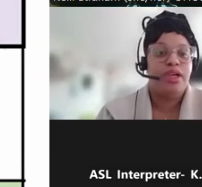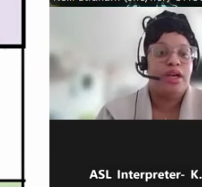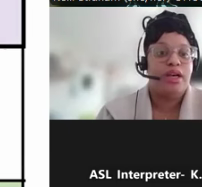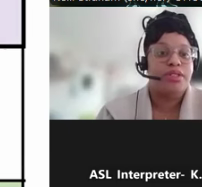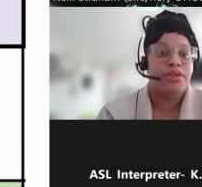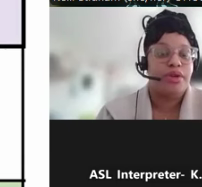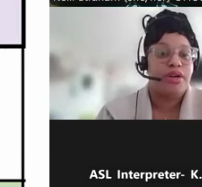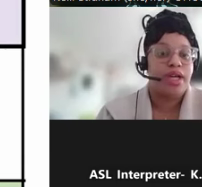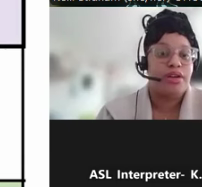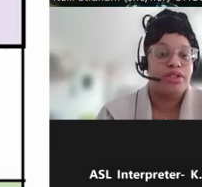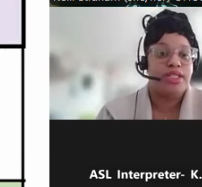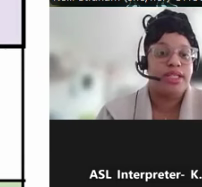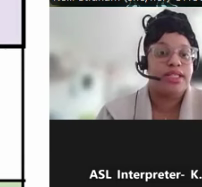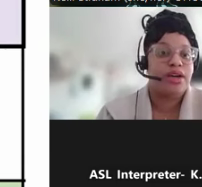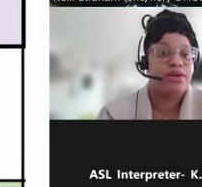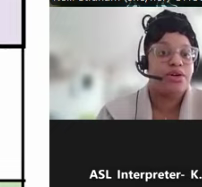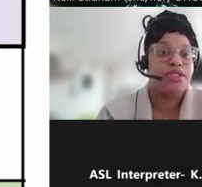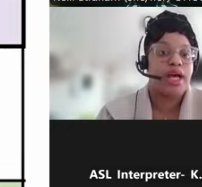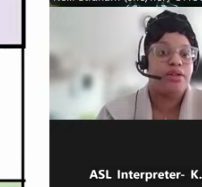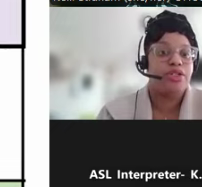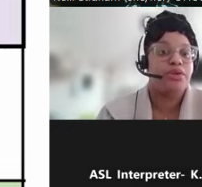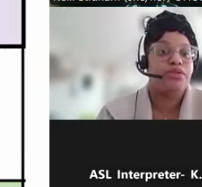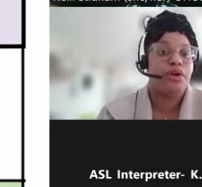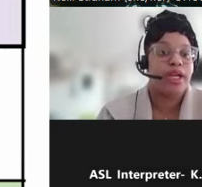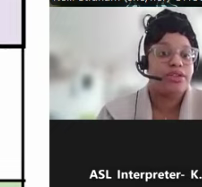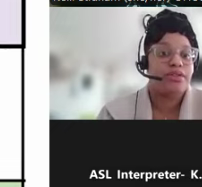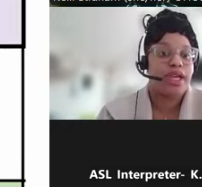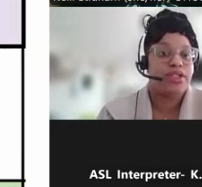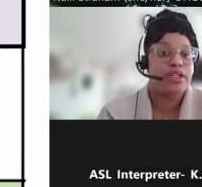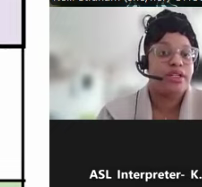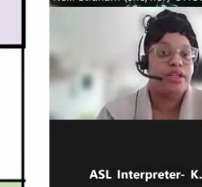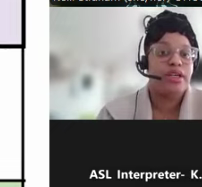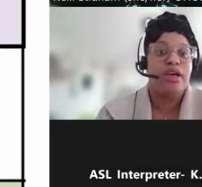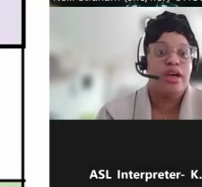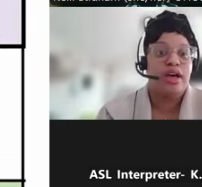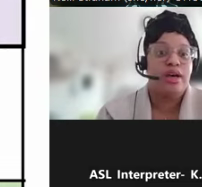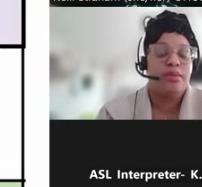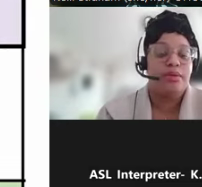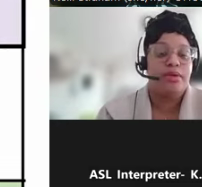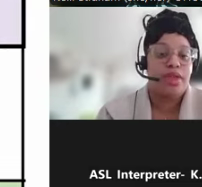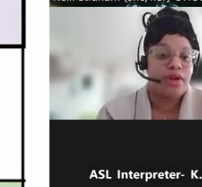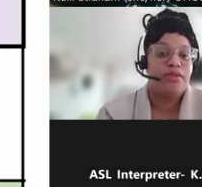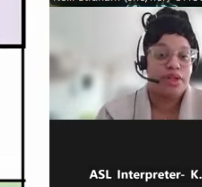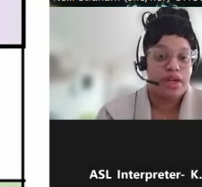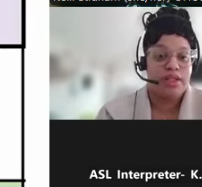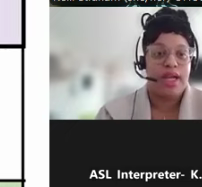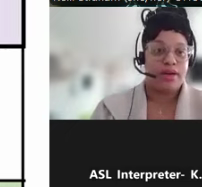Um, so here it also does list out who is eligible for each certification.